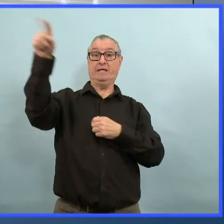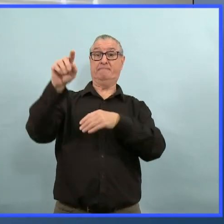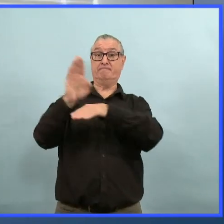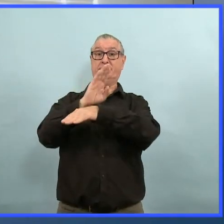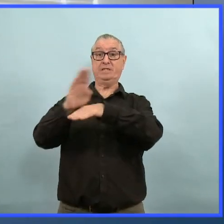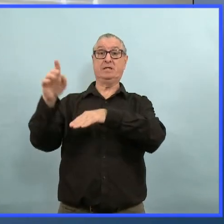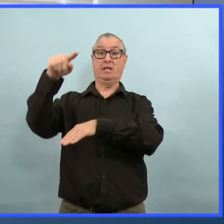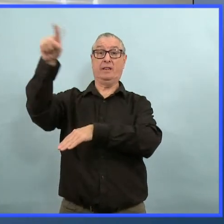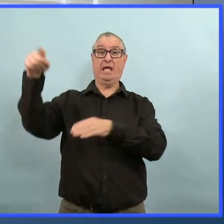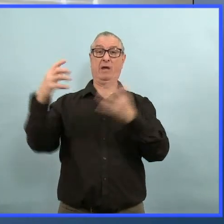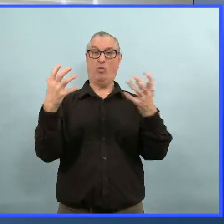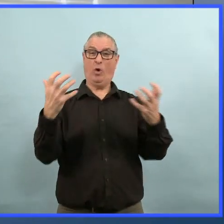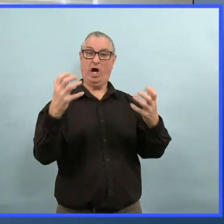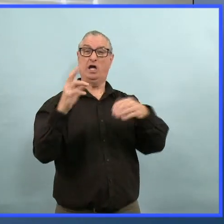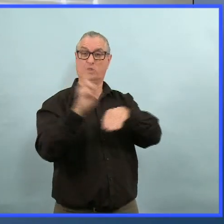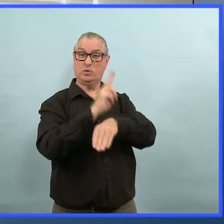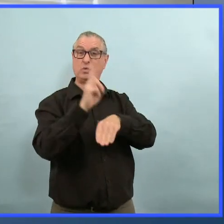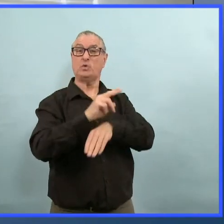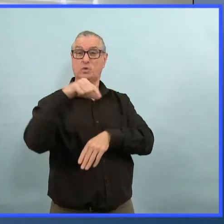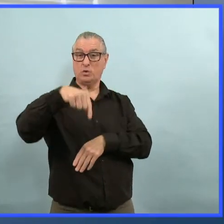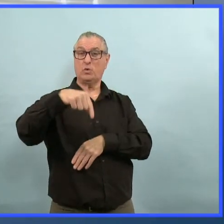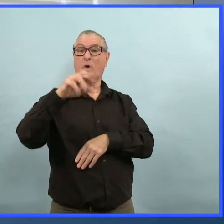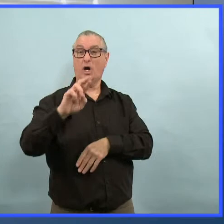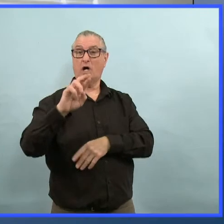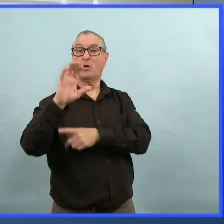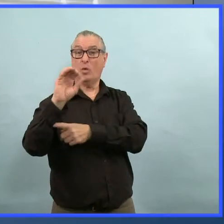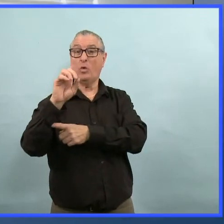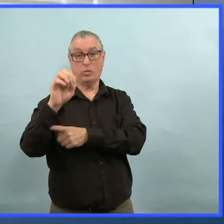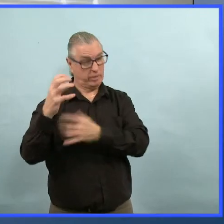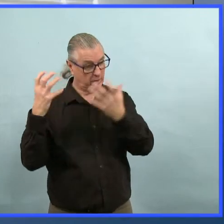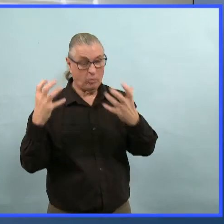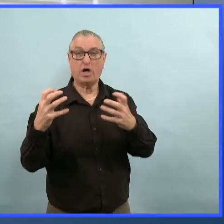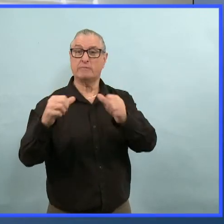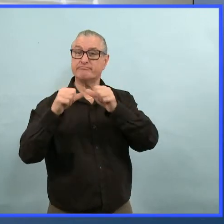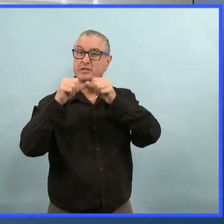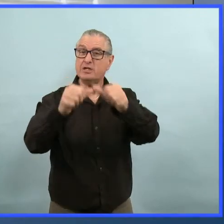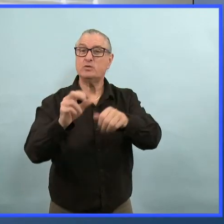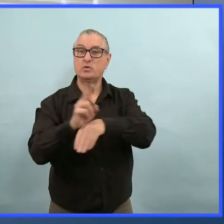available moving forward because they did want to continue with this so we haven't had much